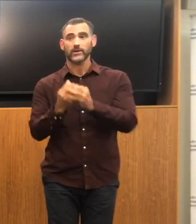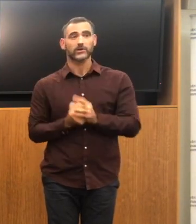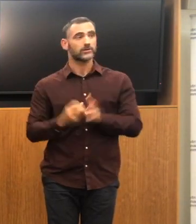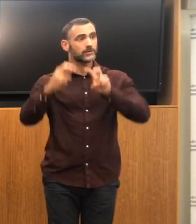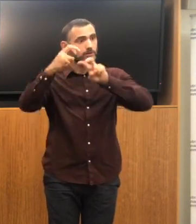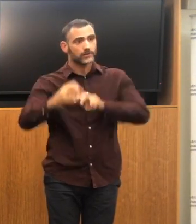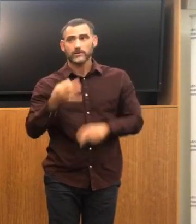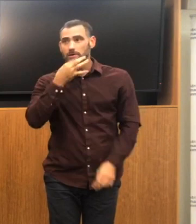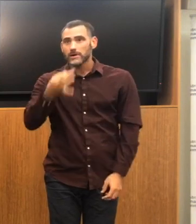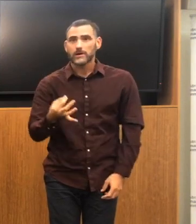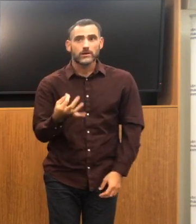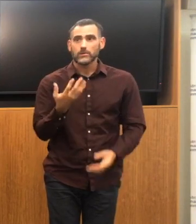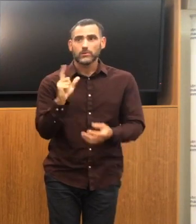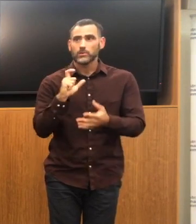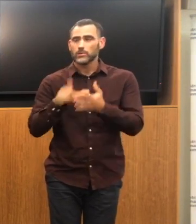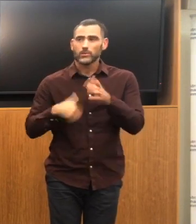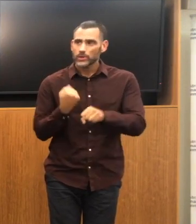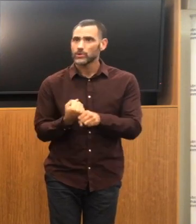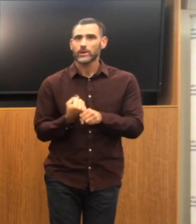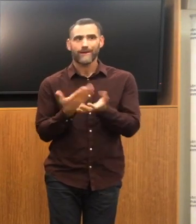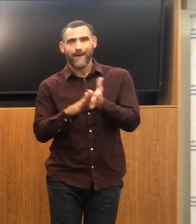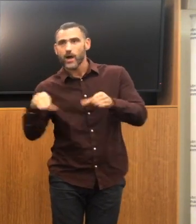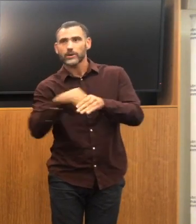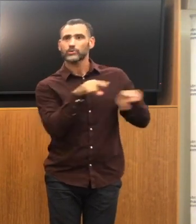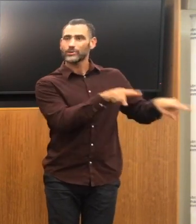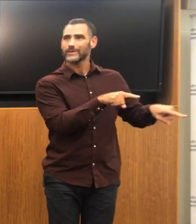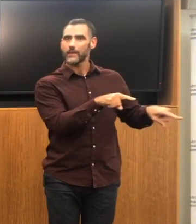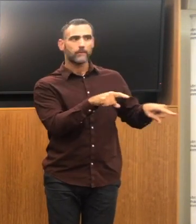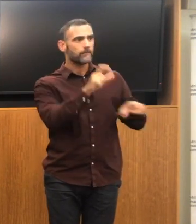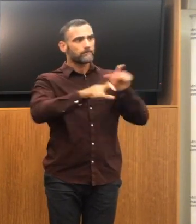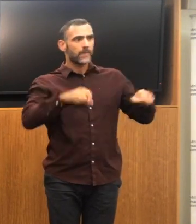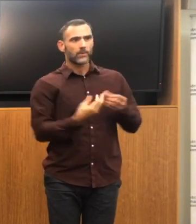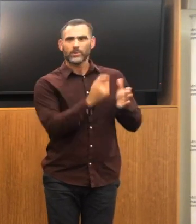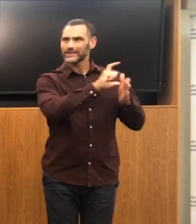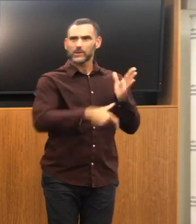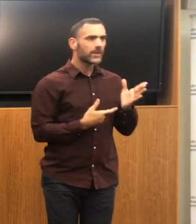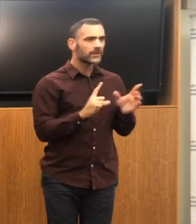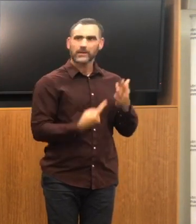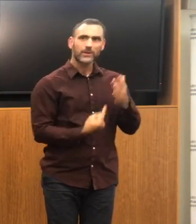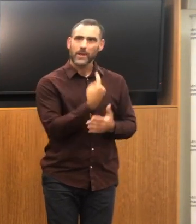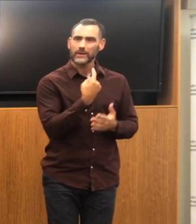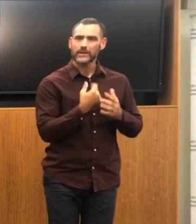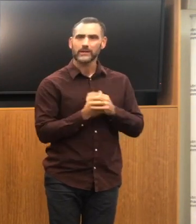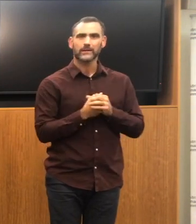How are they being included? We were just to the US-Mexico boarder where many migrants